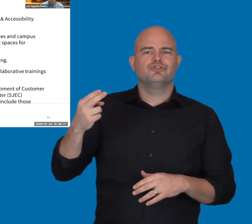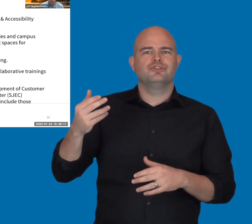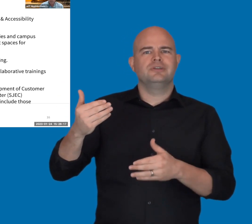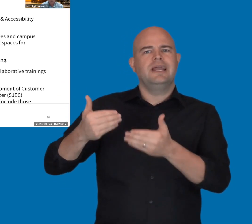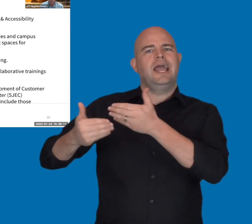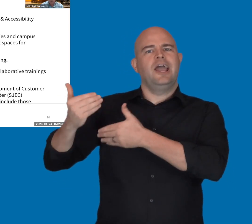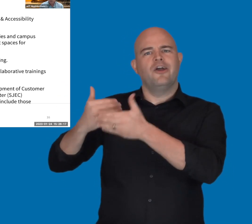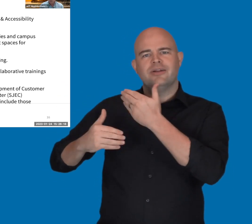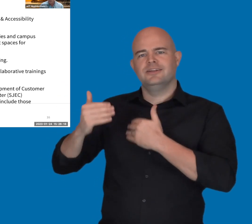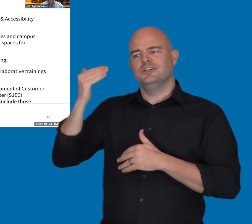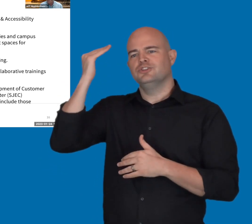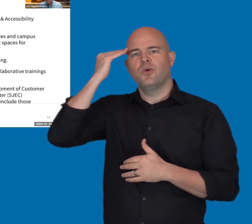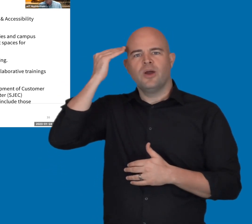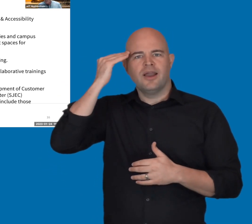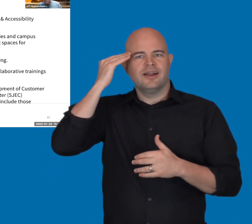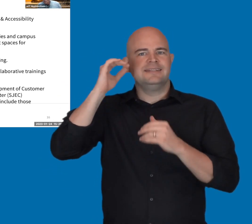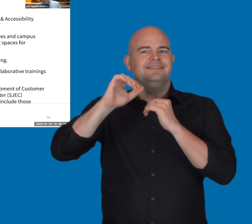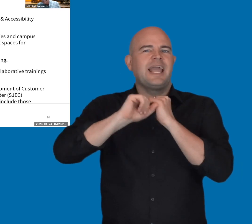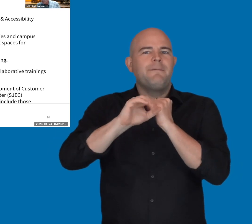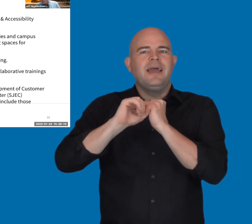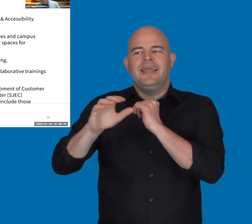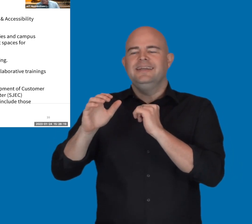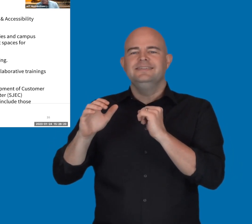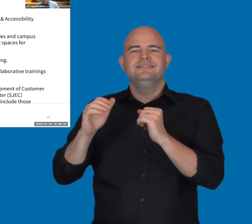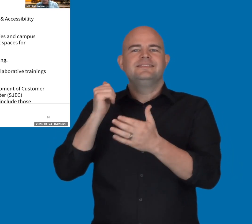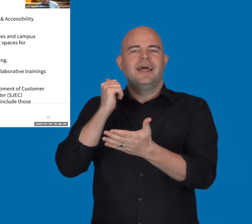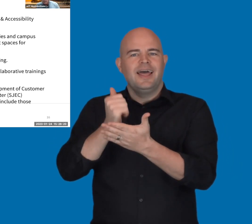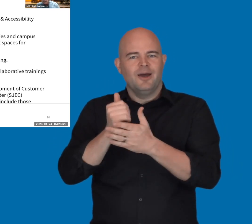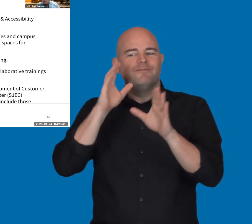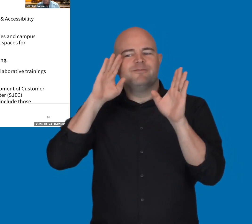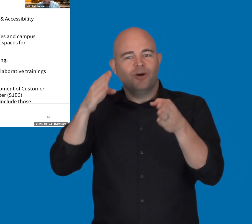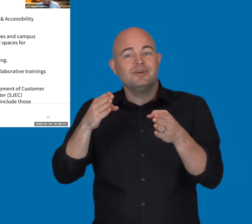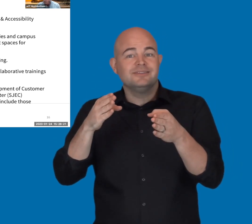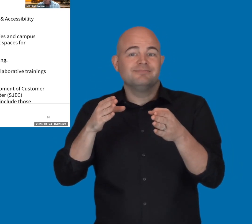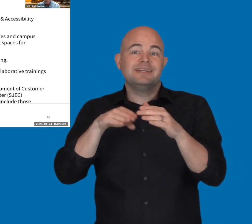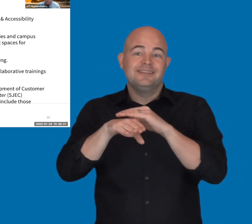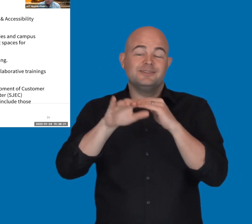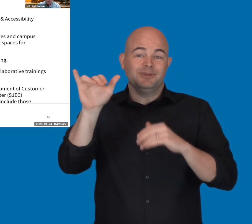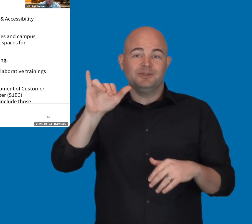and moving from different kind of student database programs,